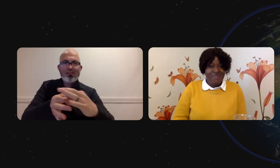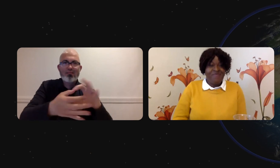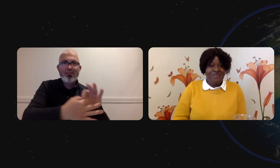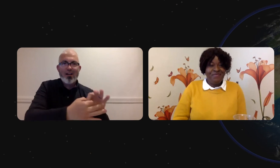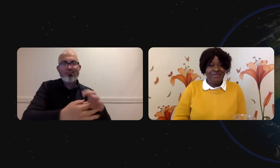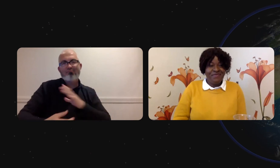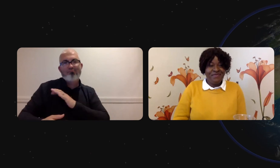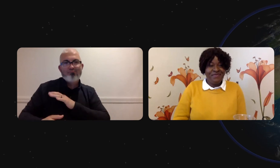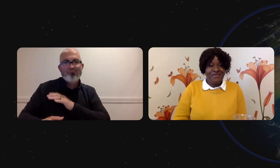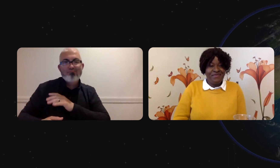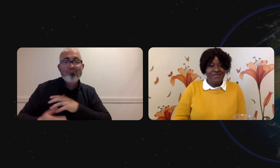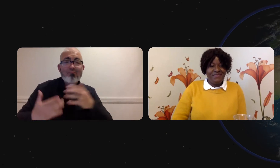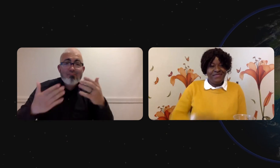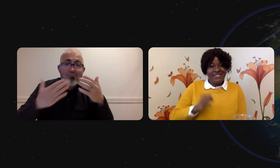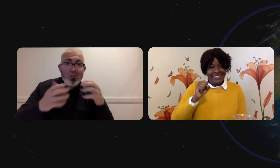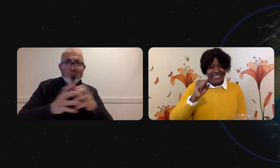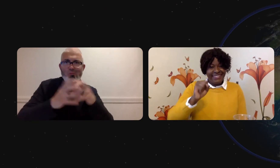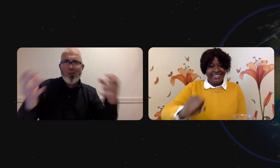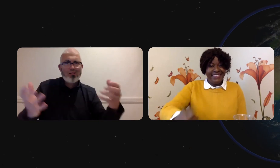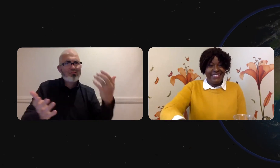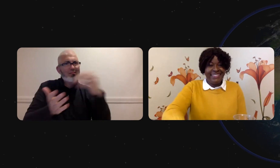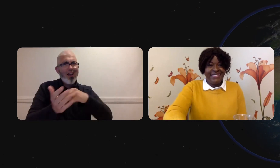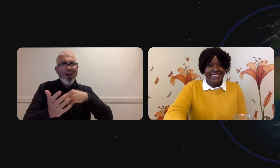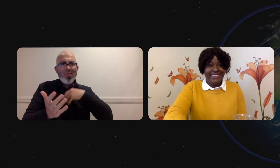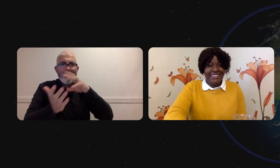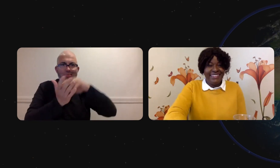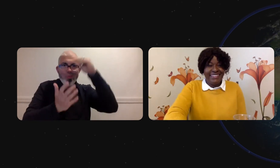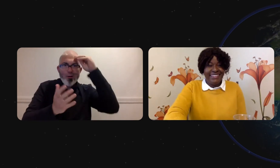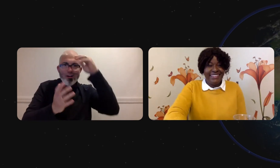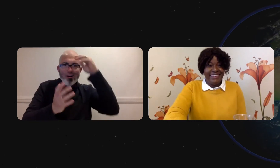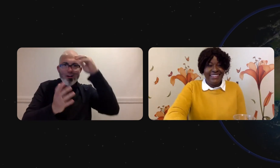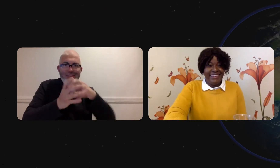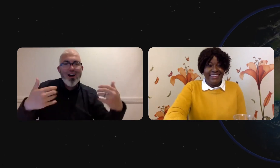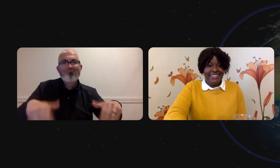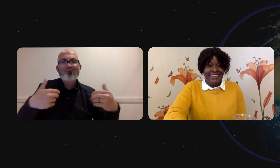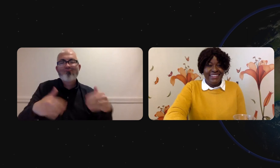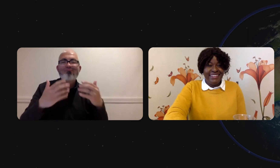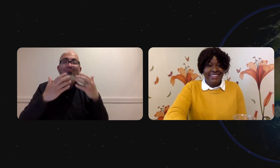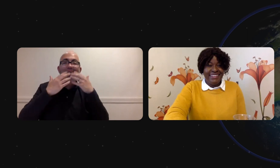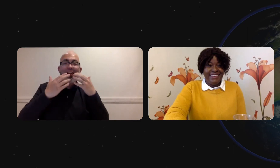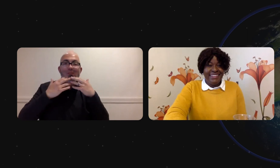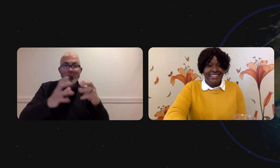It's nice to make connections with you STEM folks. Thank you!